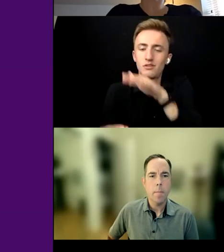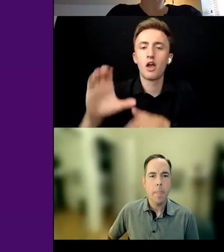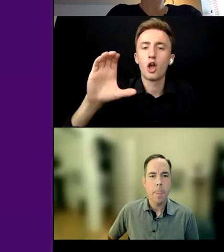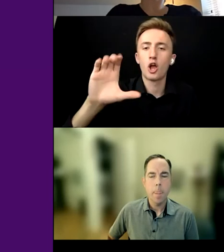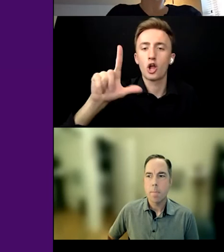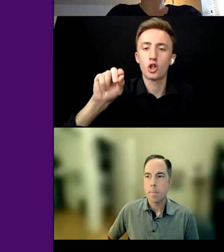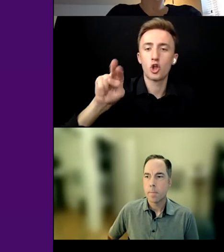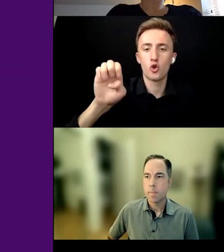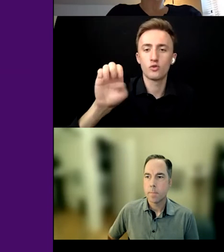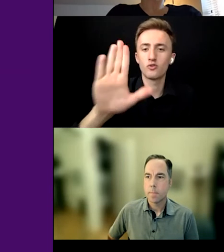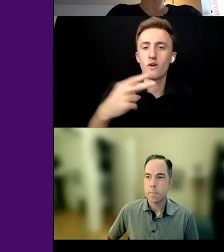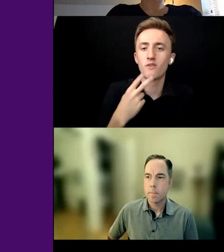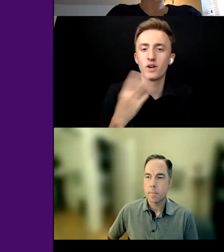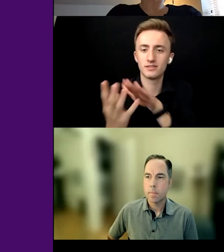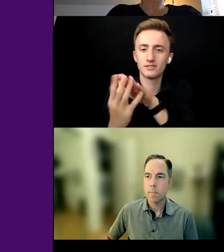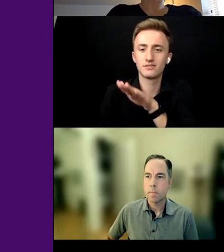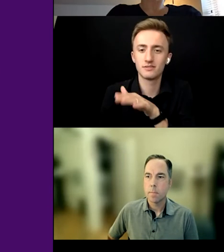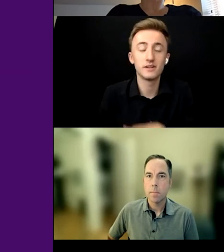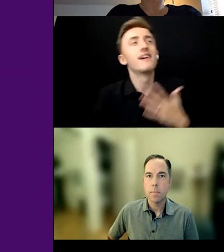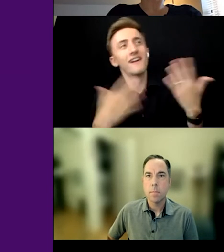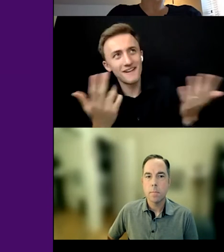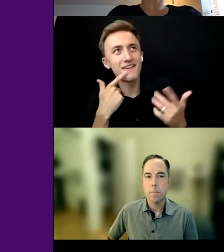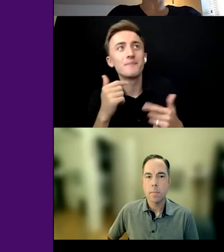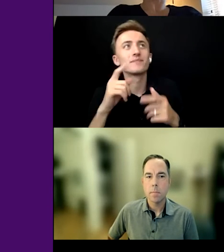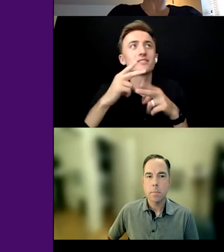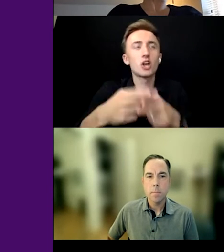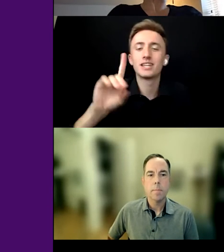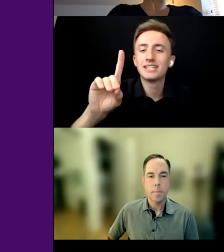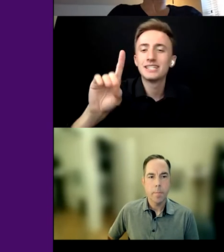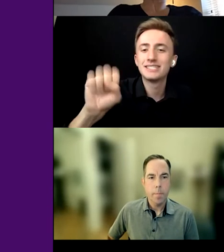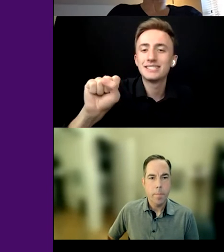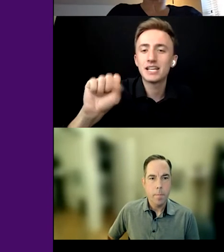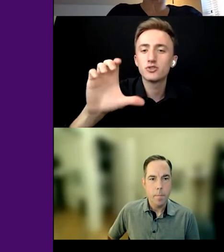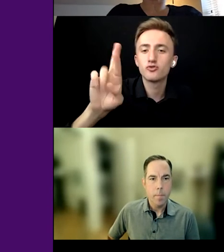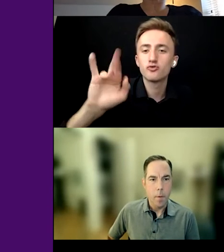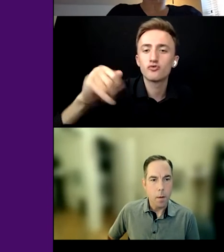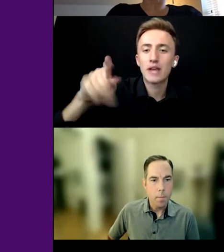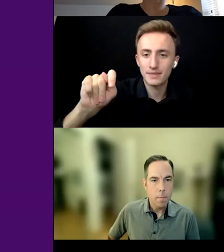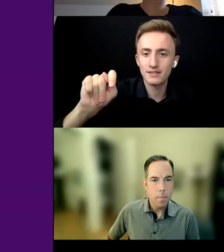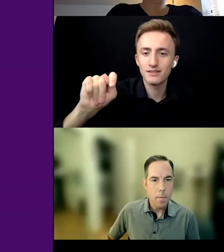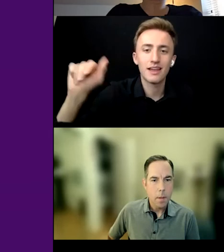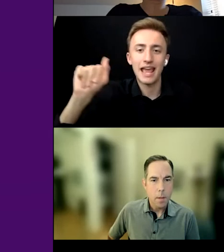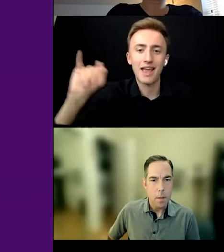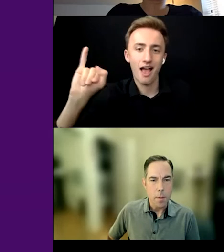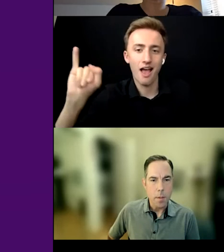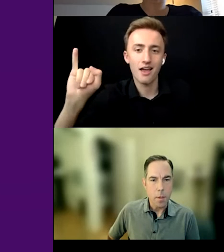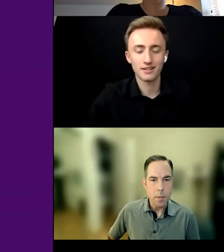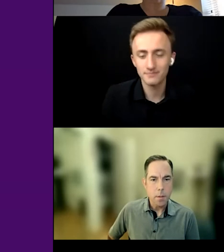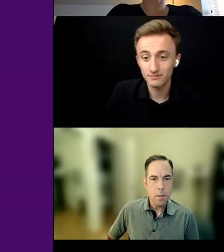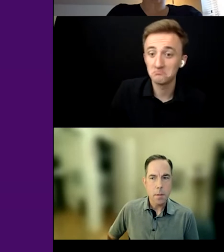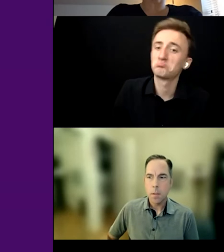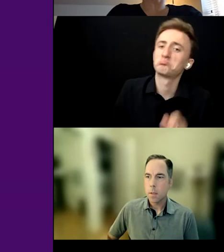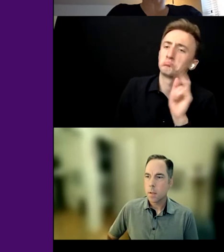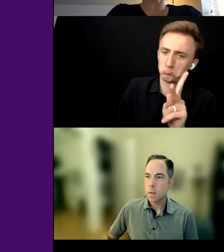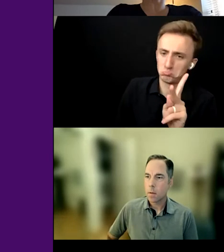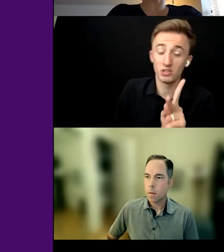Leonie: It is called the script AI. For those of you who are screen readers,